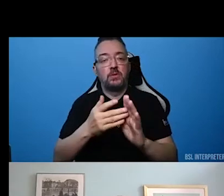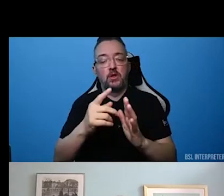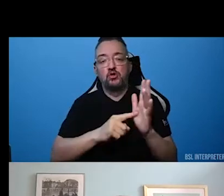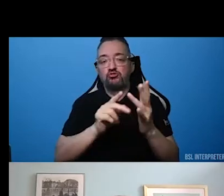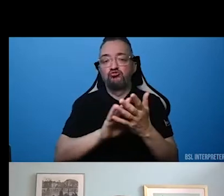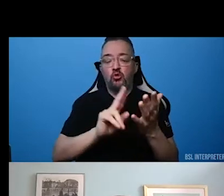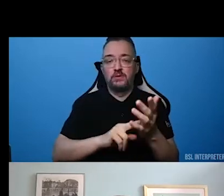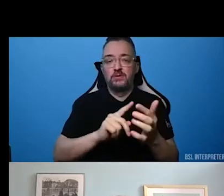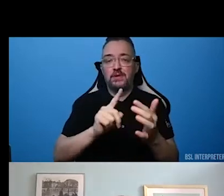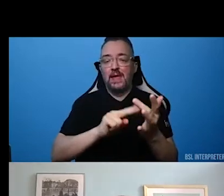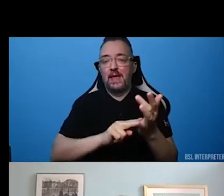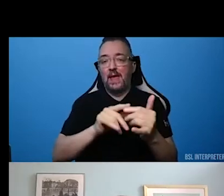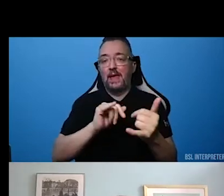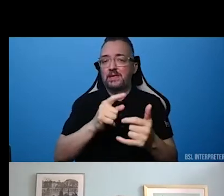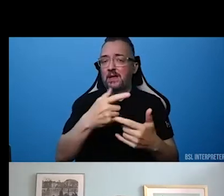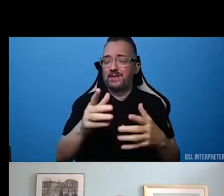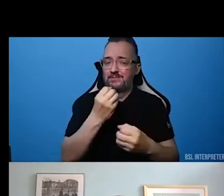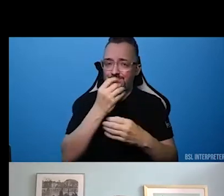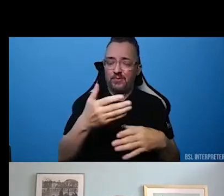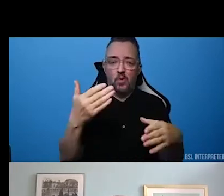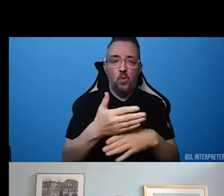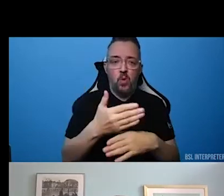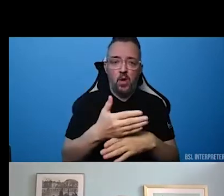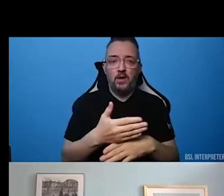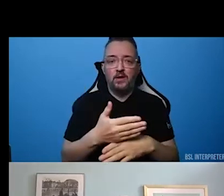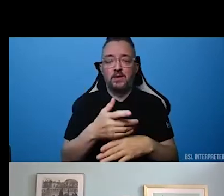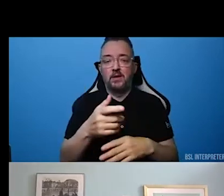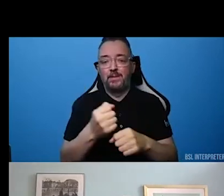who's done marvelous work in making this kind of history public.